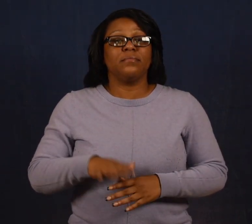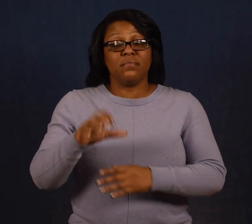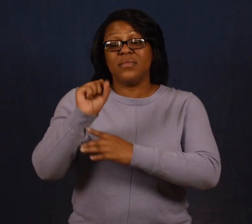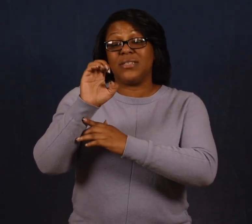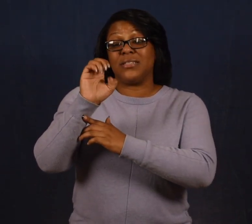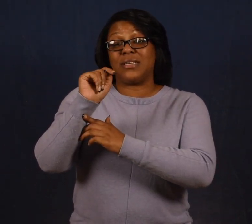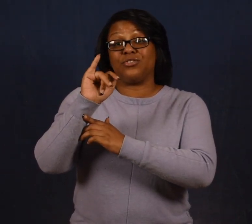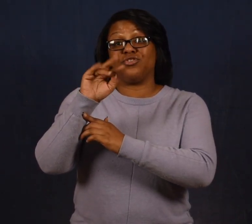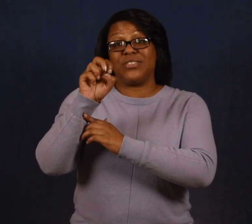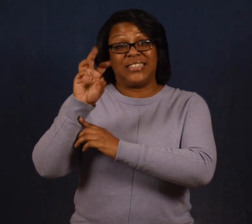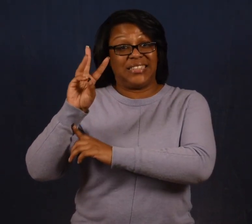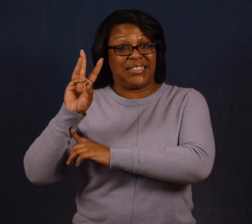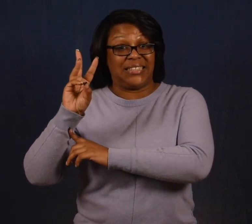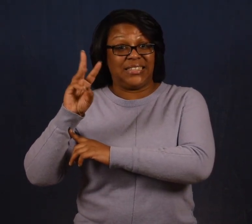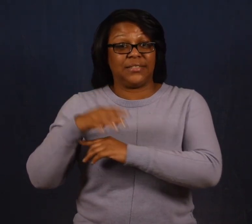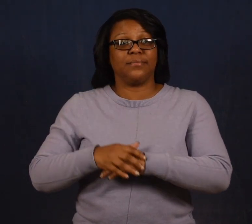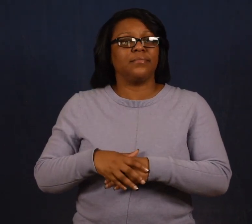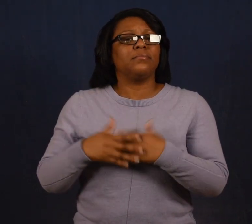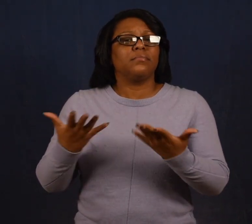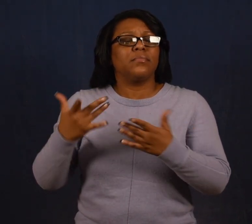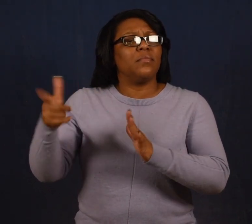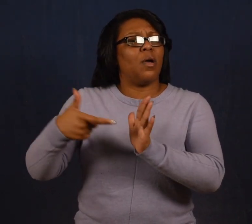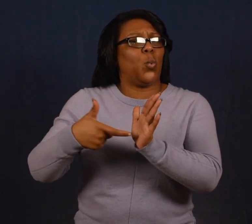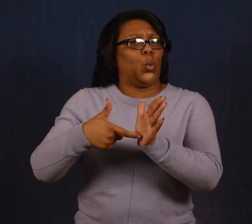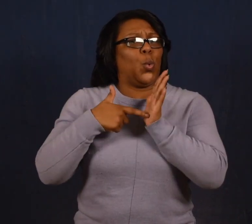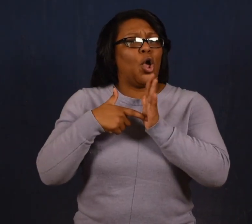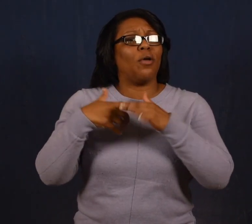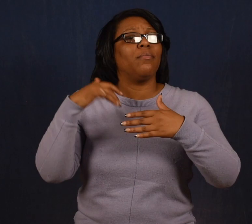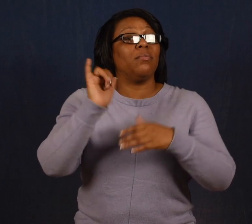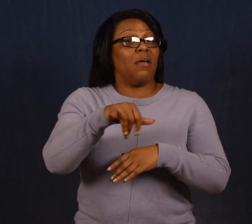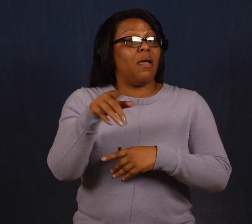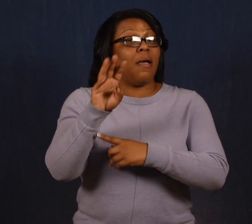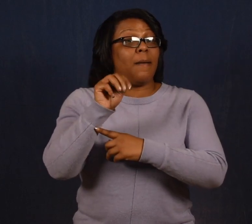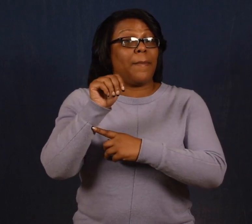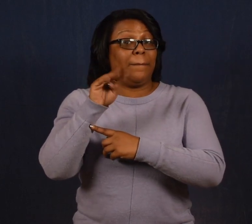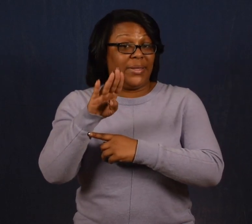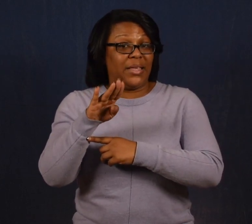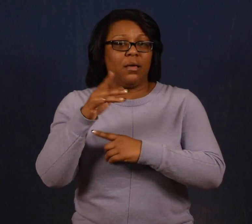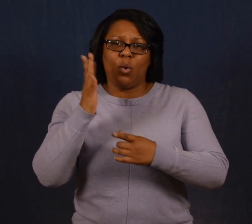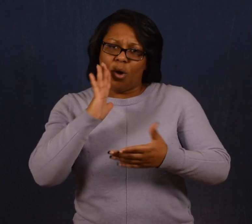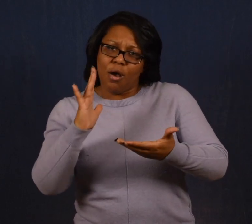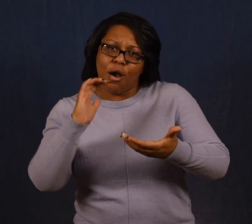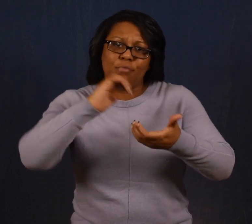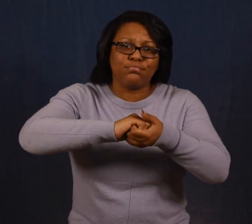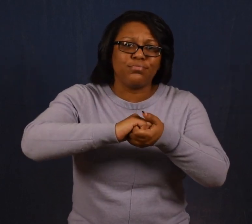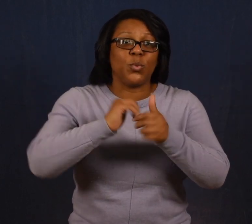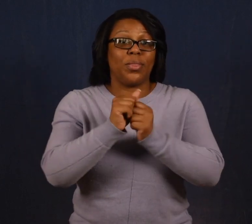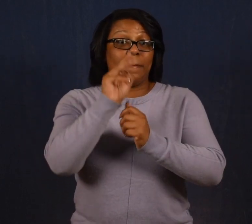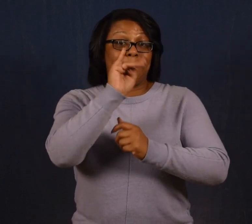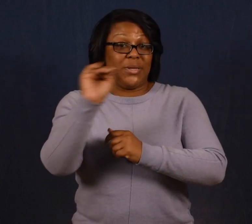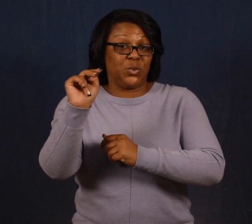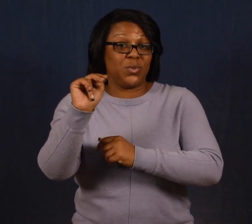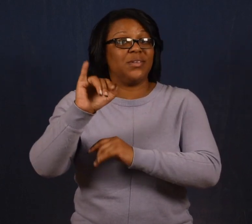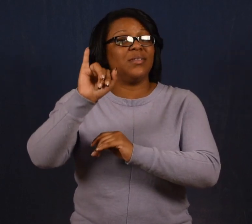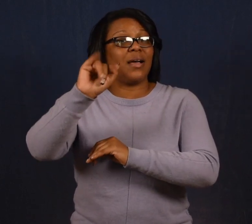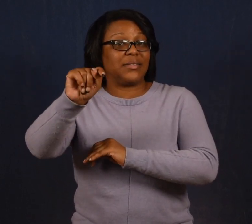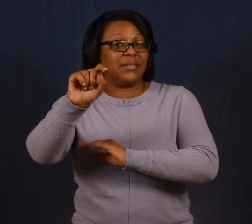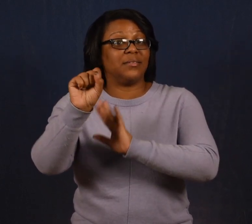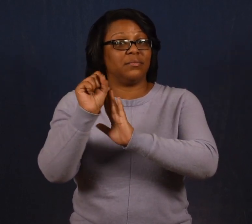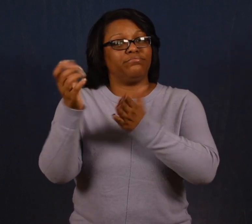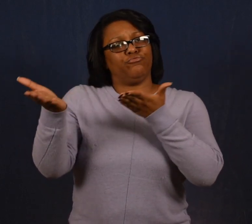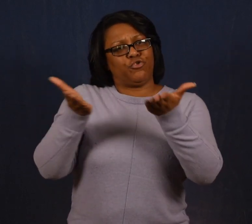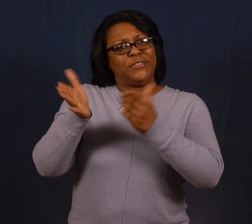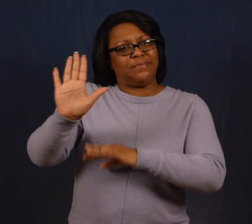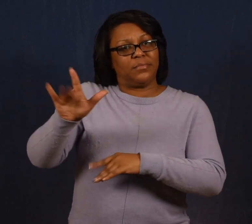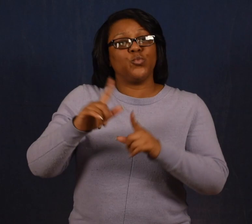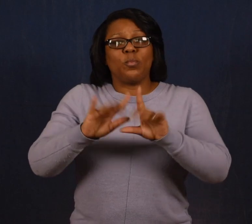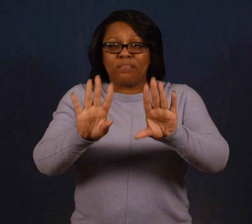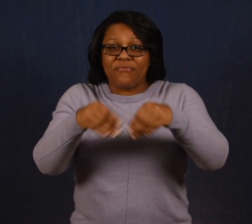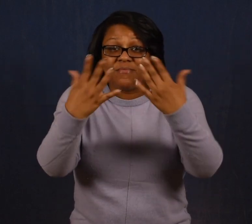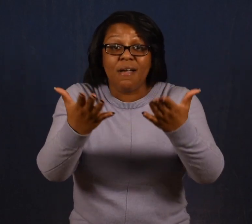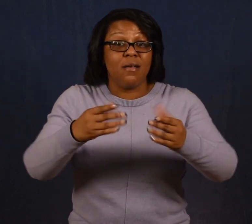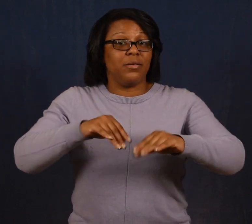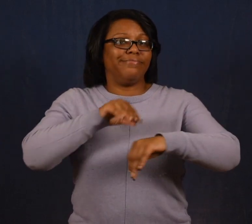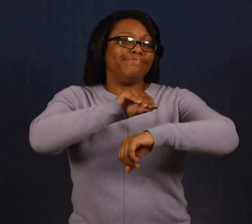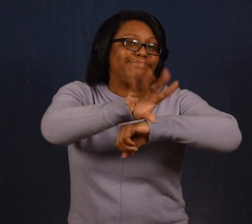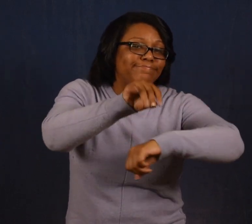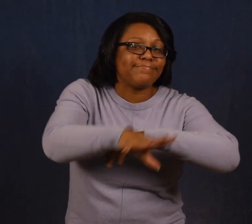Section 6 is the requirement that MMB will collaborate with Minnesota IT Services to provide advice and